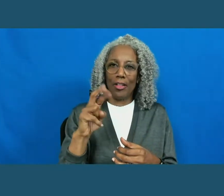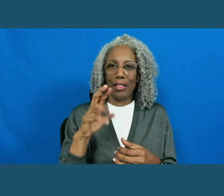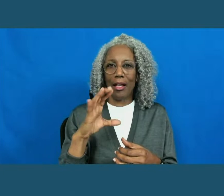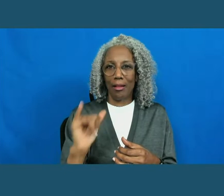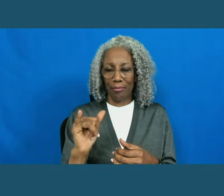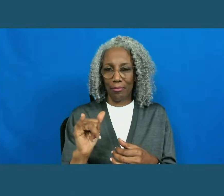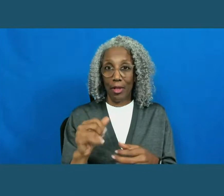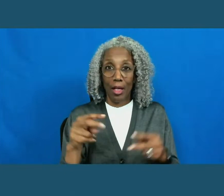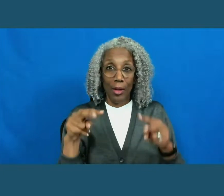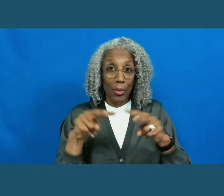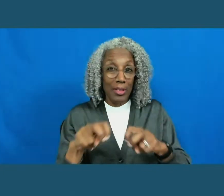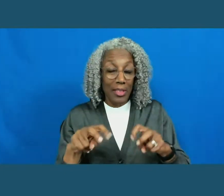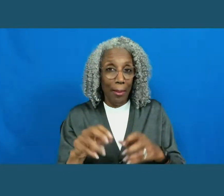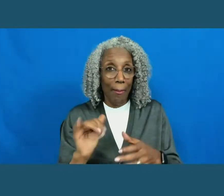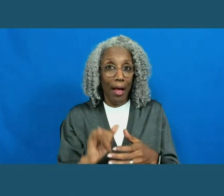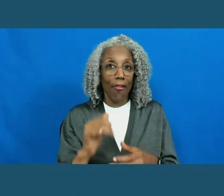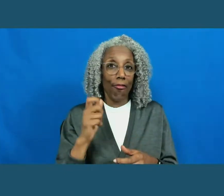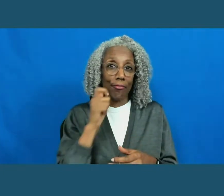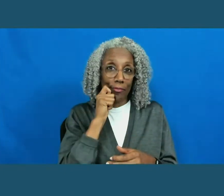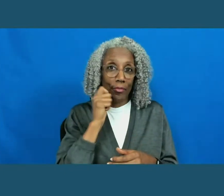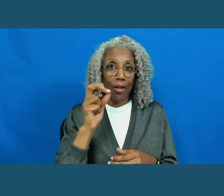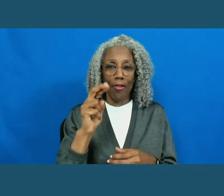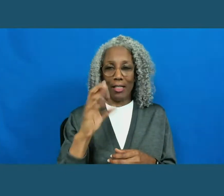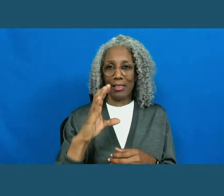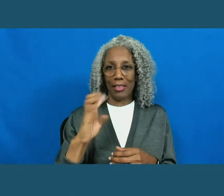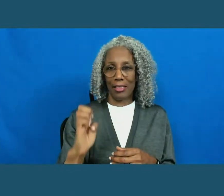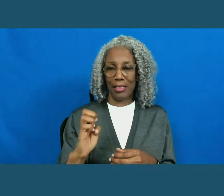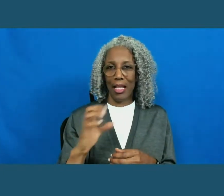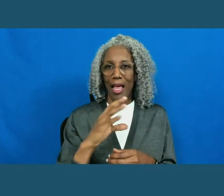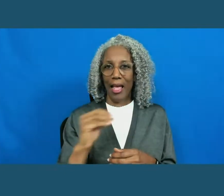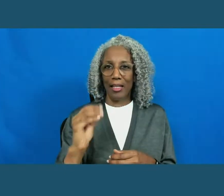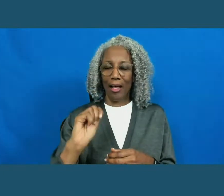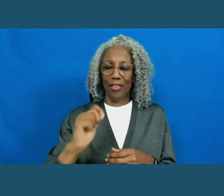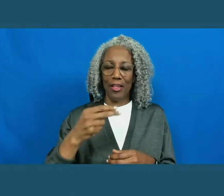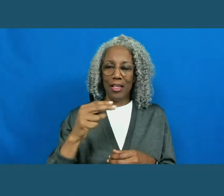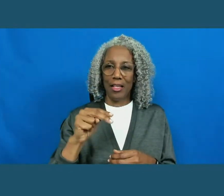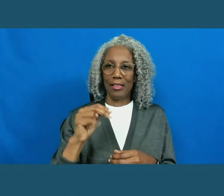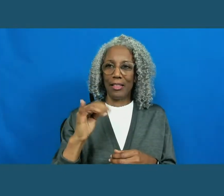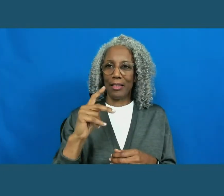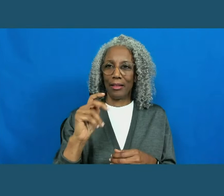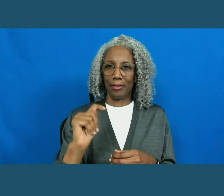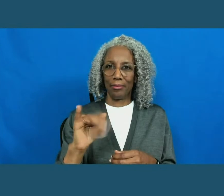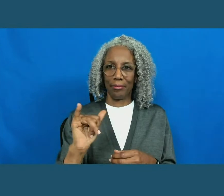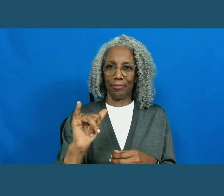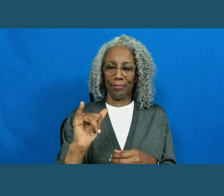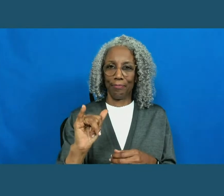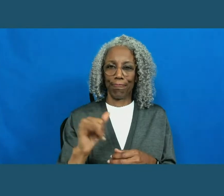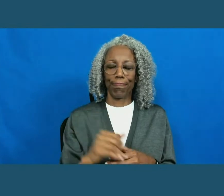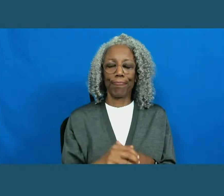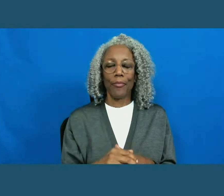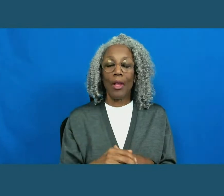look at it by race, and I just want to say we look at it by race and ethnicity because that